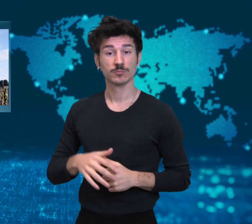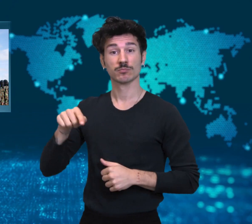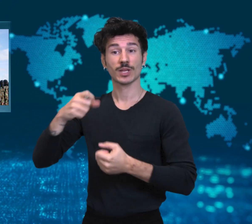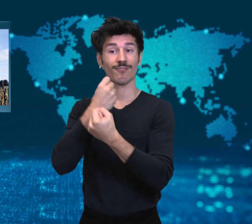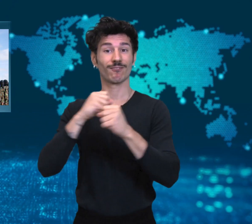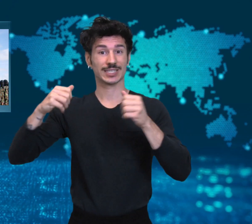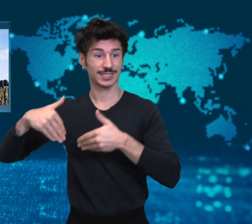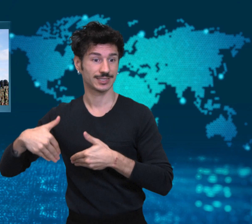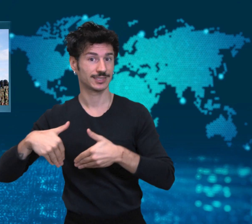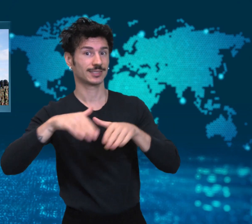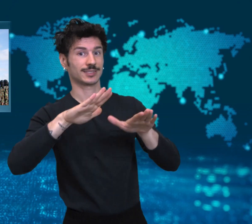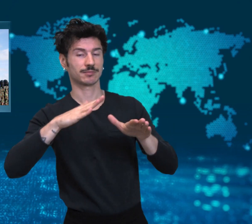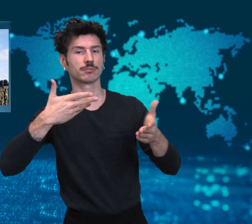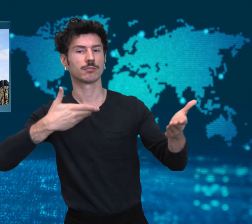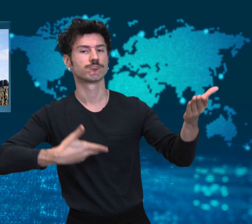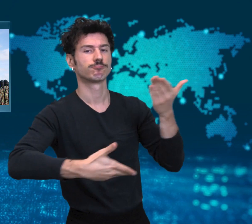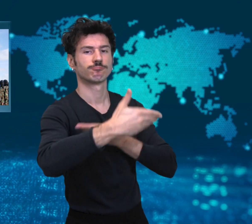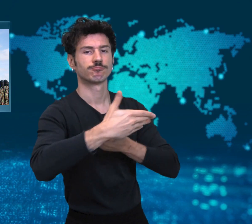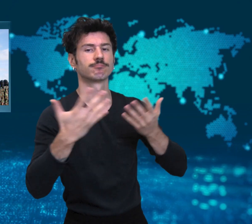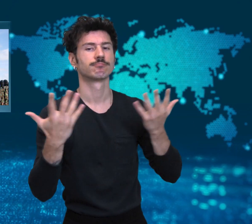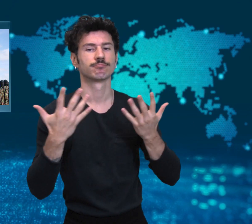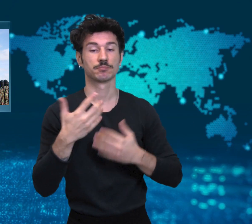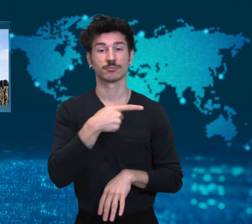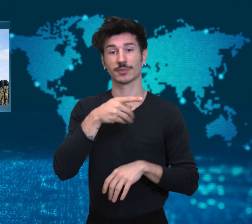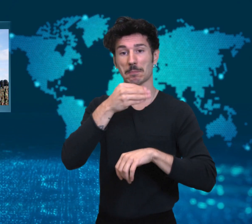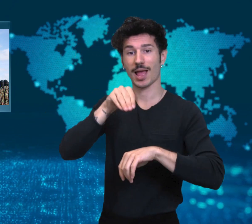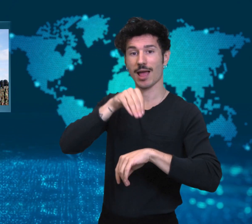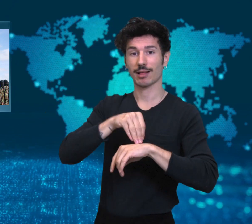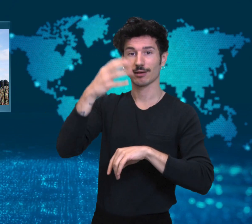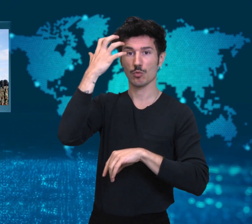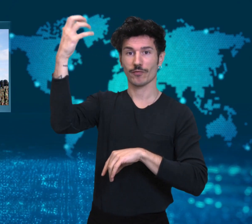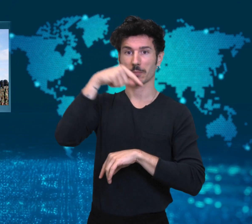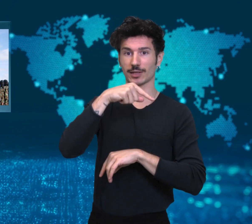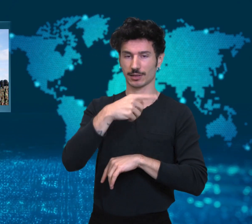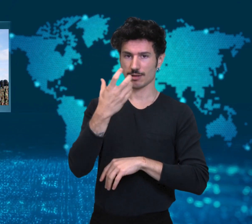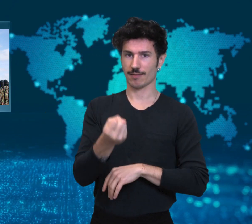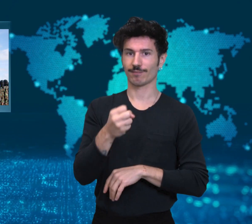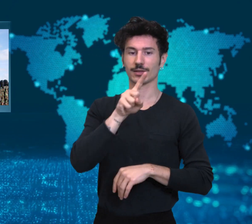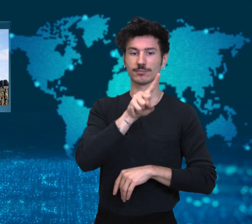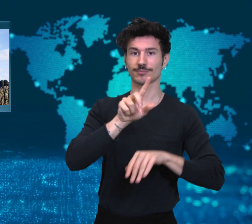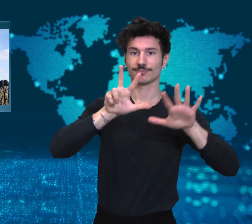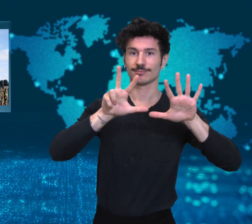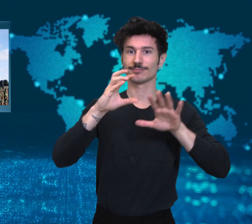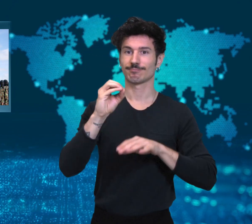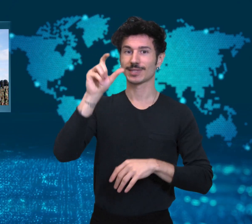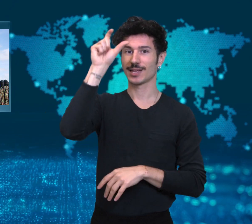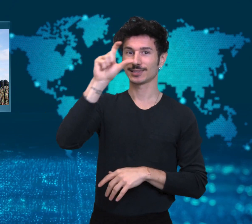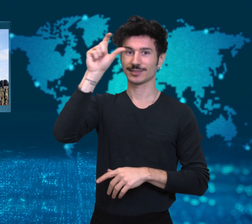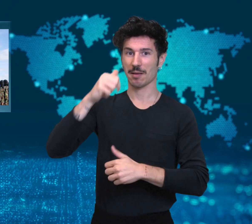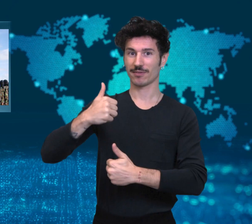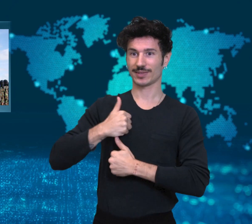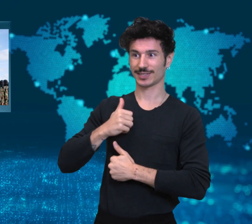They were freed in exchange for the release of 180 Islamic fighters